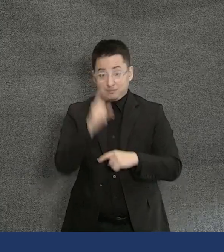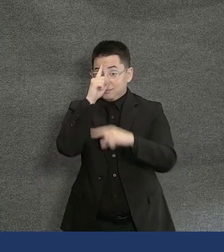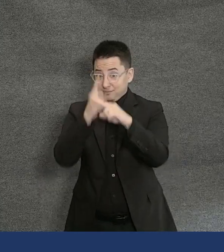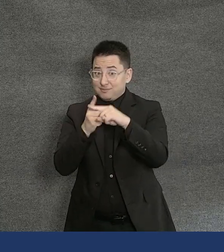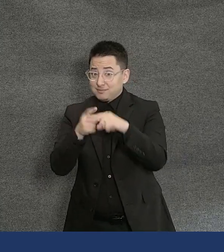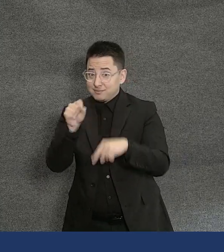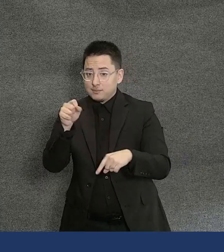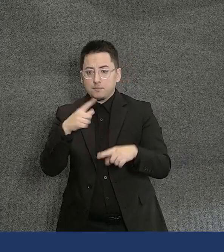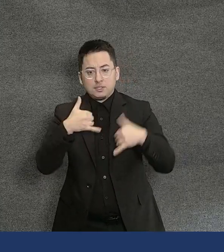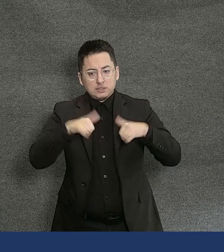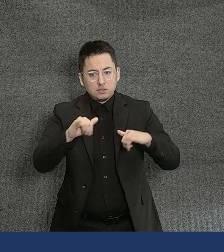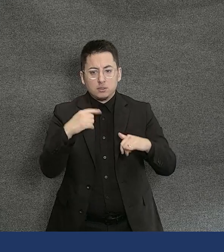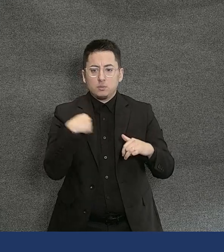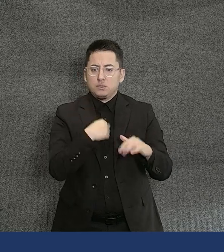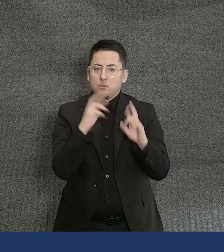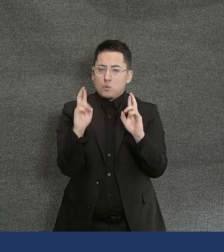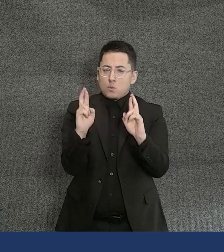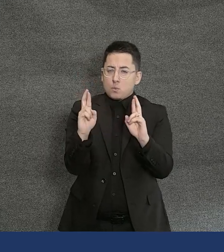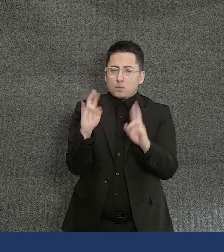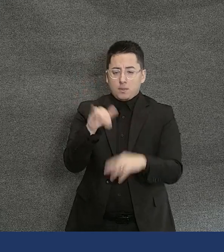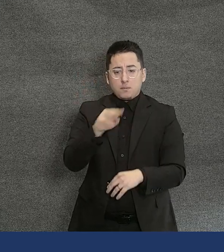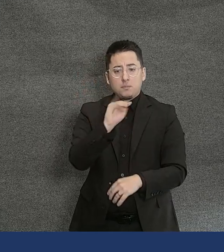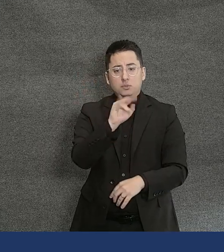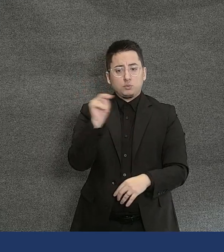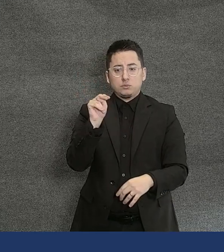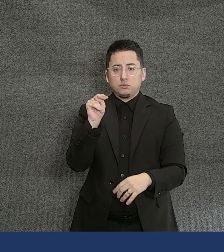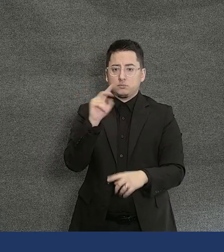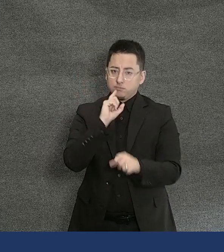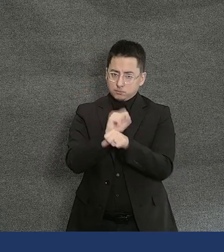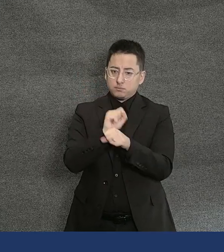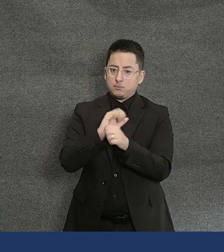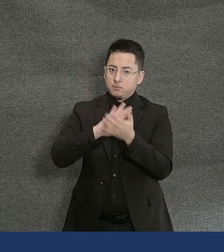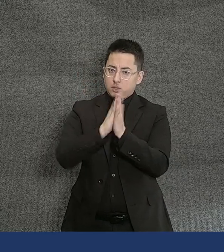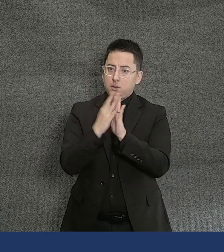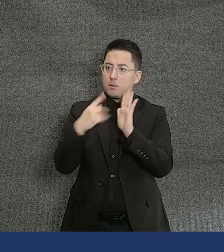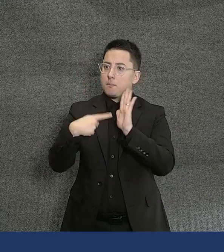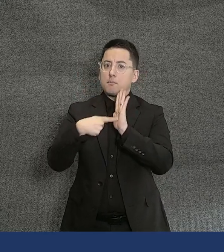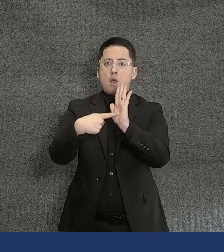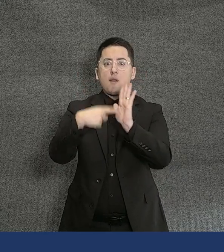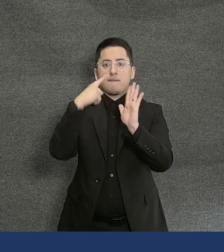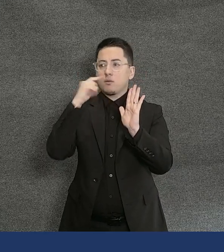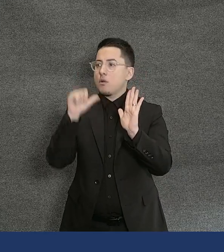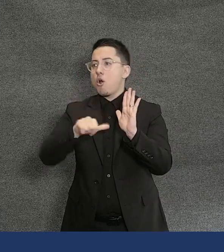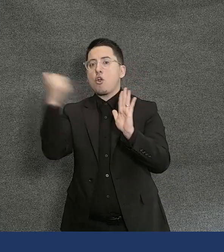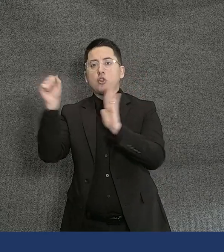will be a beacon of hope for other states, and that they will see what folks like Representative Hicks